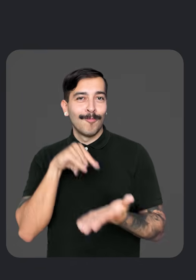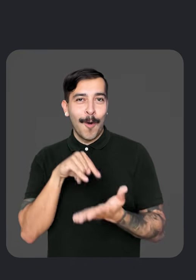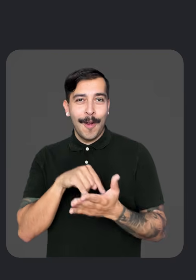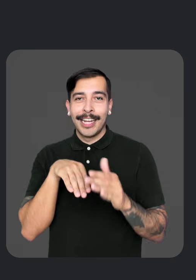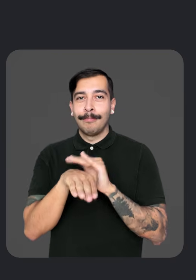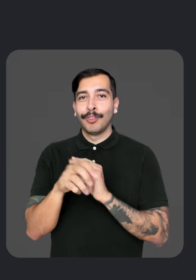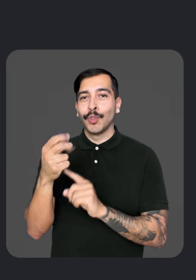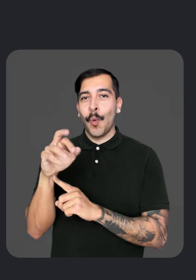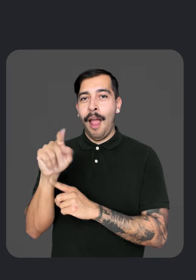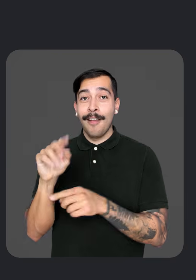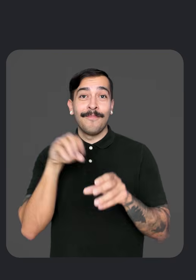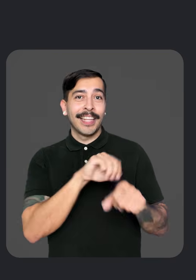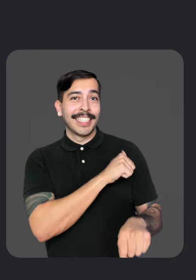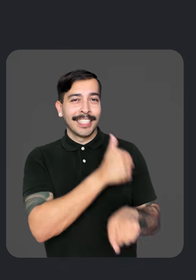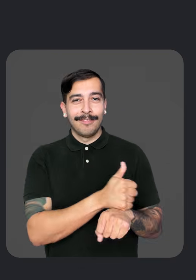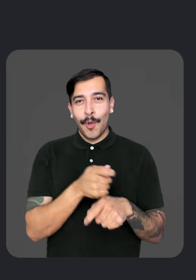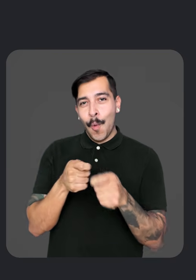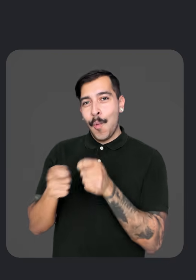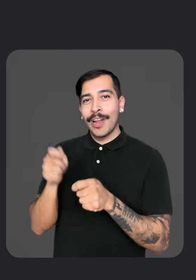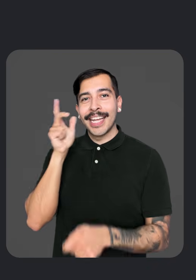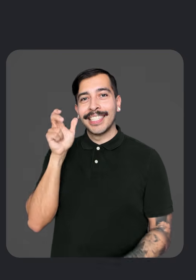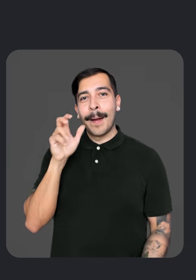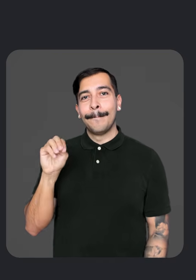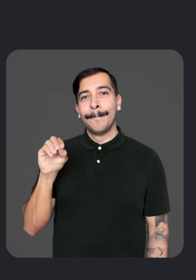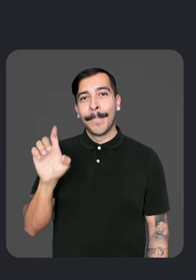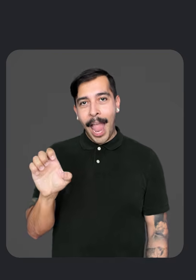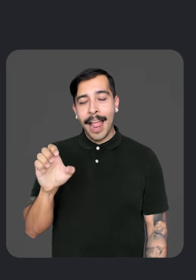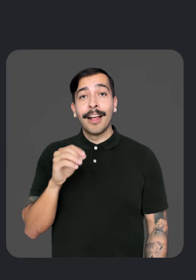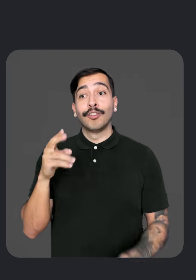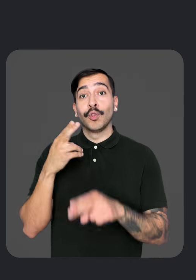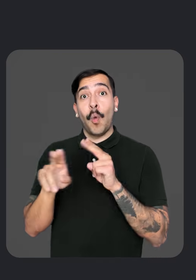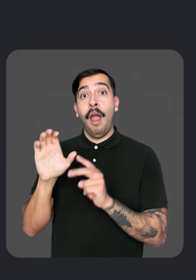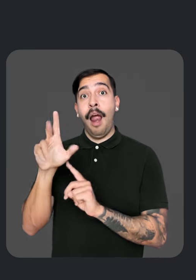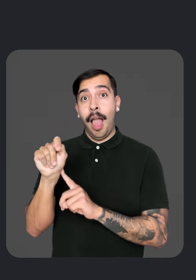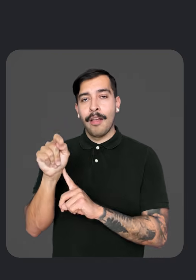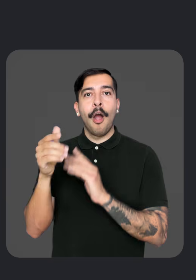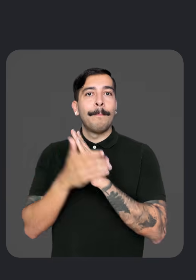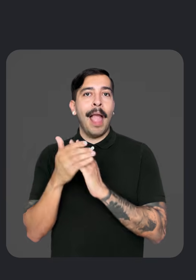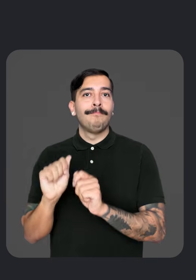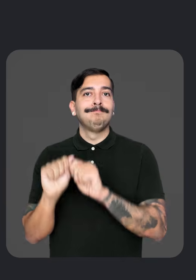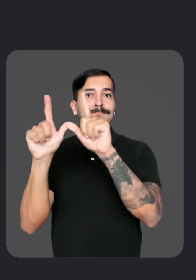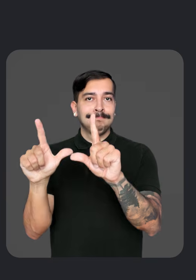Accessibility shortcut in settings that controls listening mode, and the shortcut automatically appears.